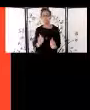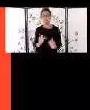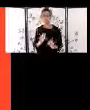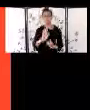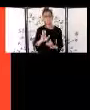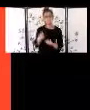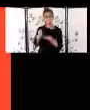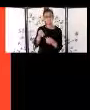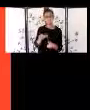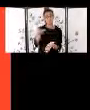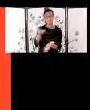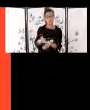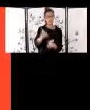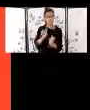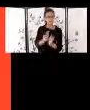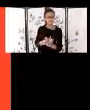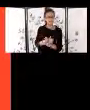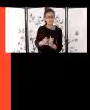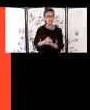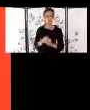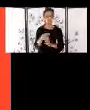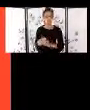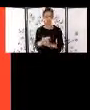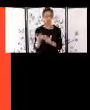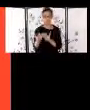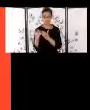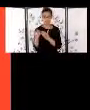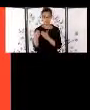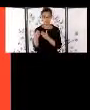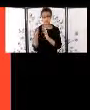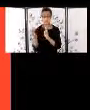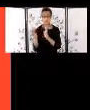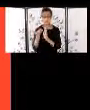It is your responsibility to document all expenses related to your project in order